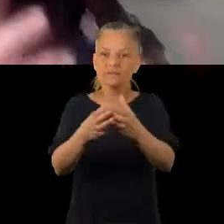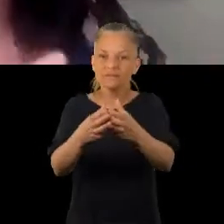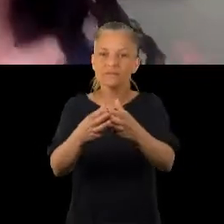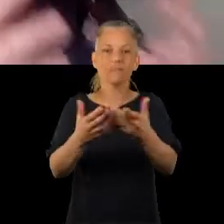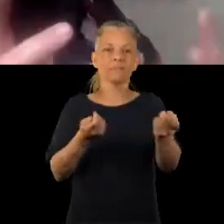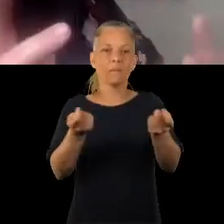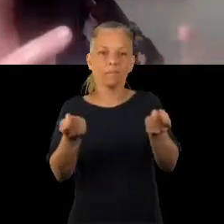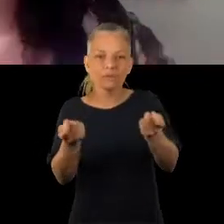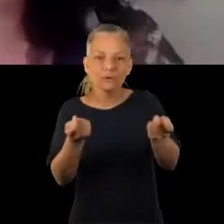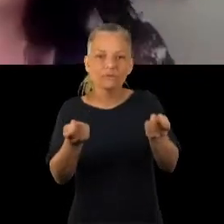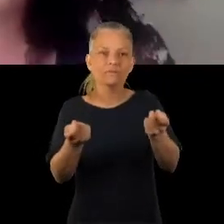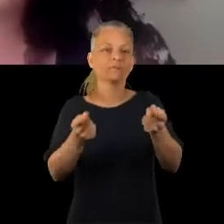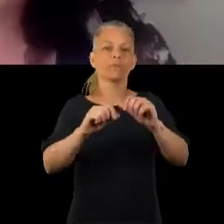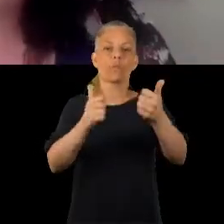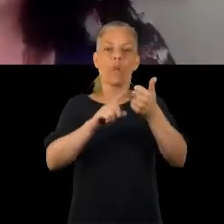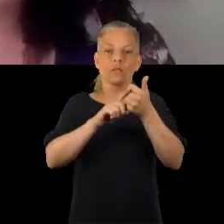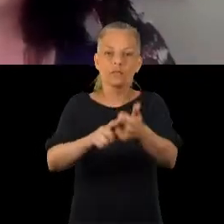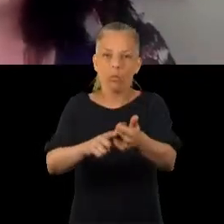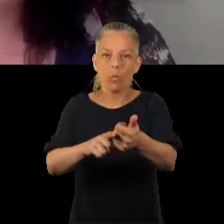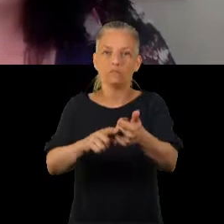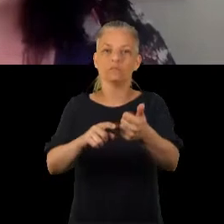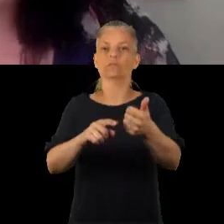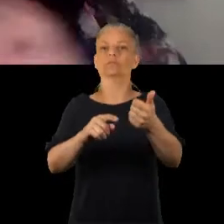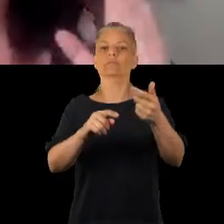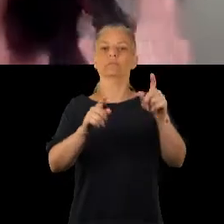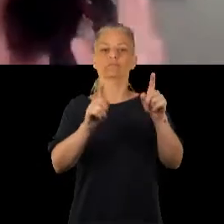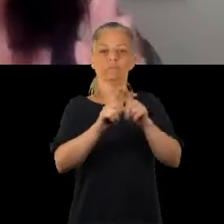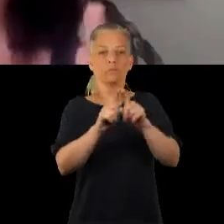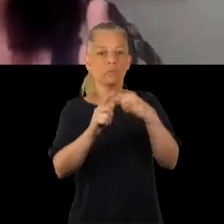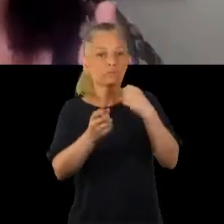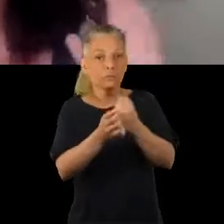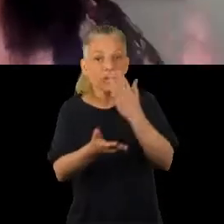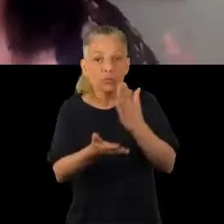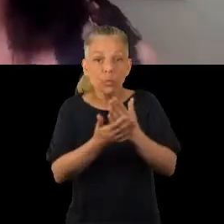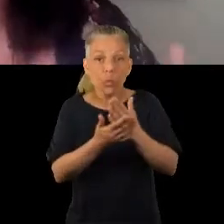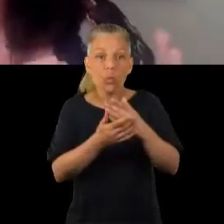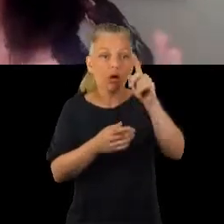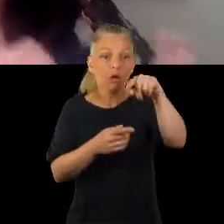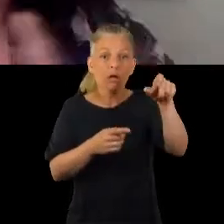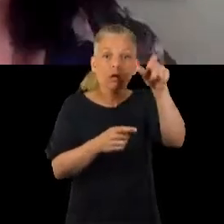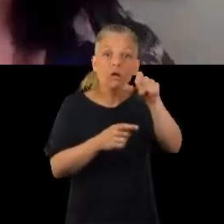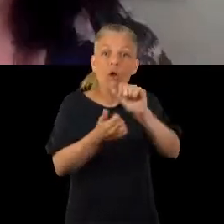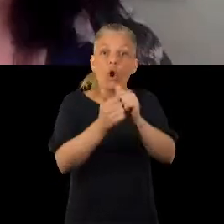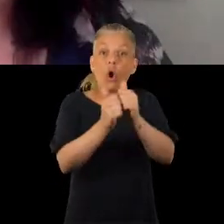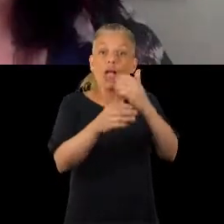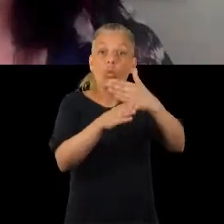they can access it in the same way that their professional colleagues would. A lot of it was just making sure that those peers were treated with parity to their professional colleagues.